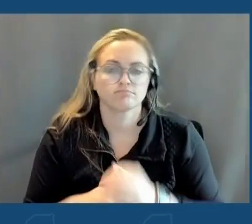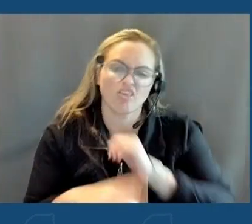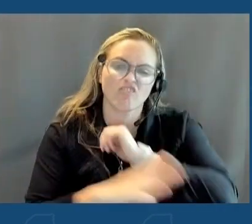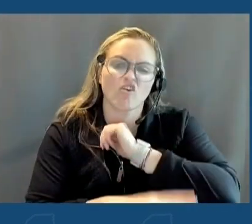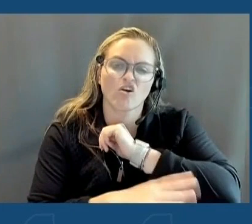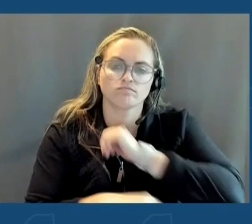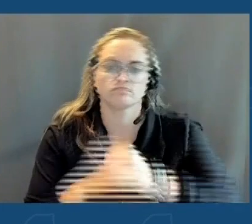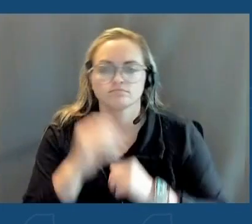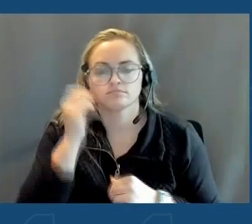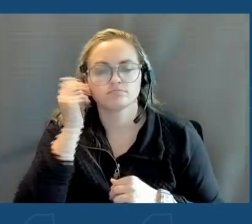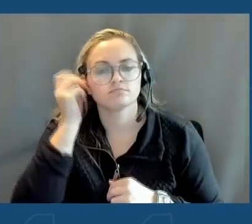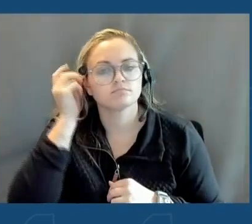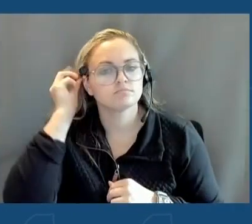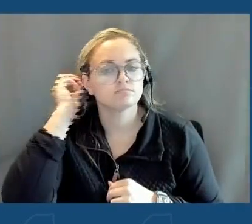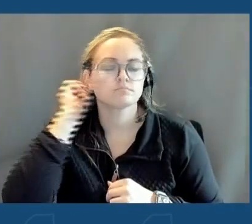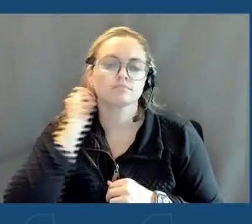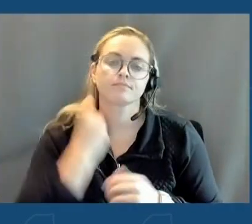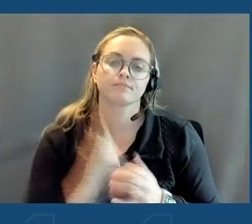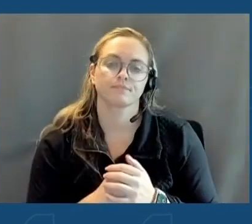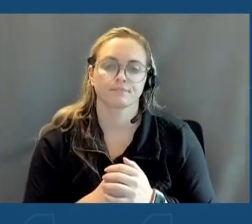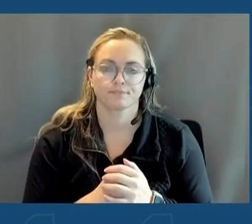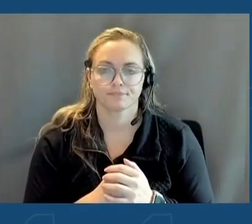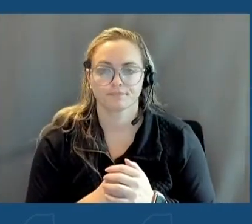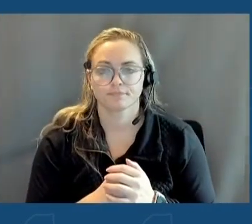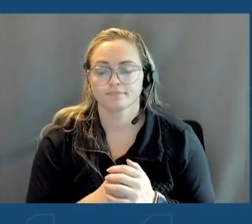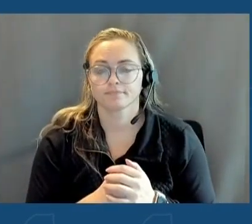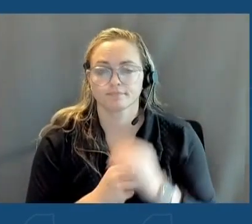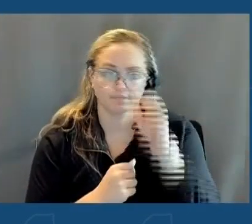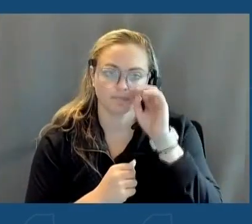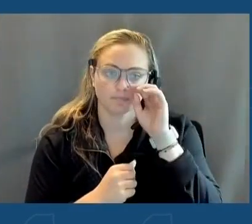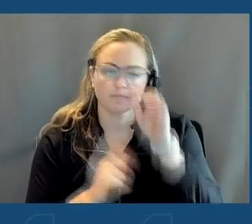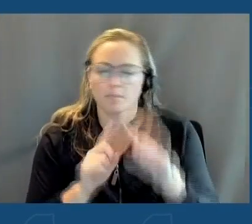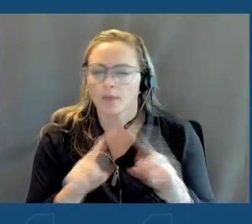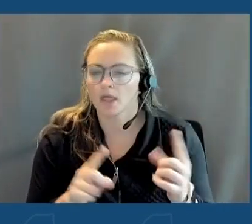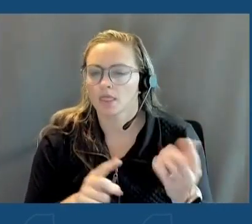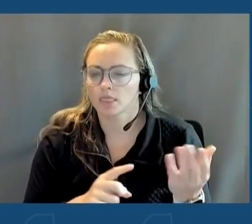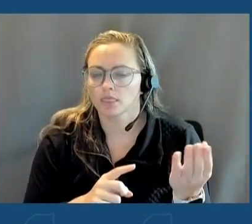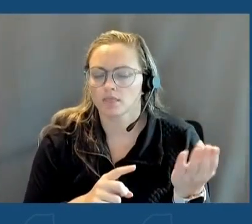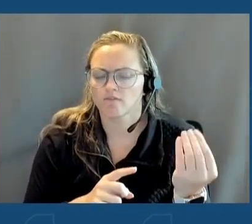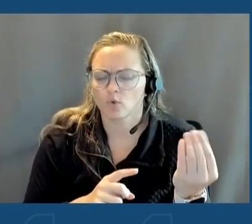AND YOU SEE LATE AUGUST THE NUMBERS ARE CREEPING UP, YES,